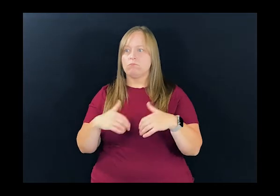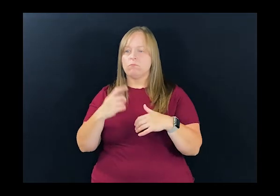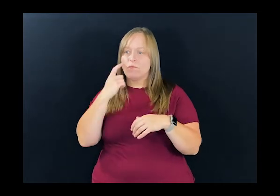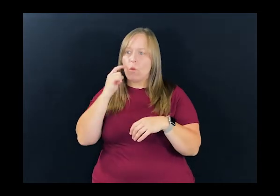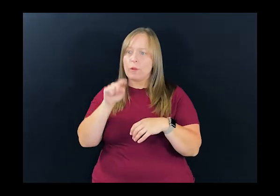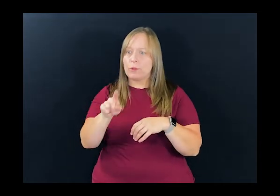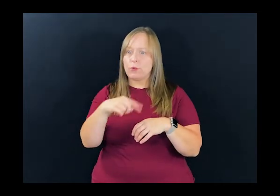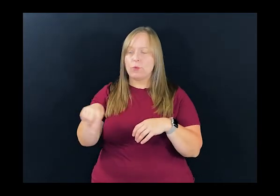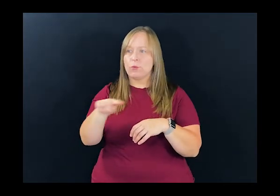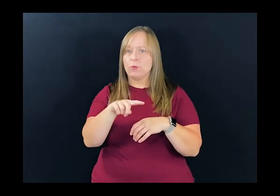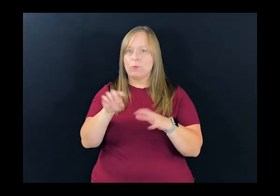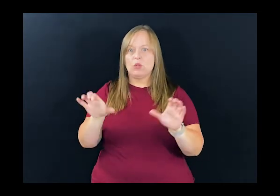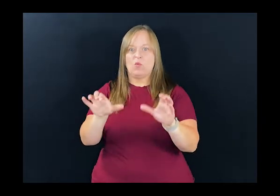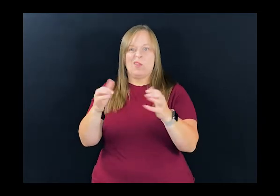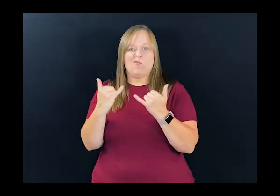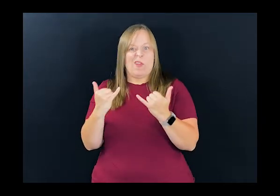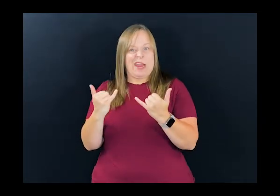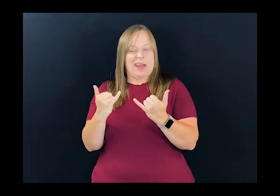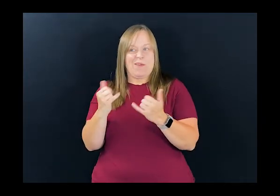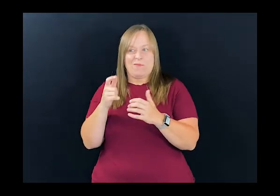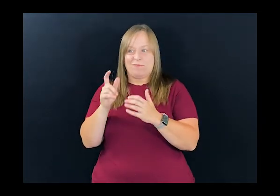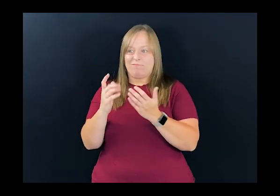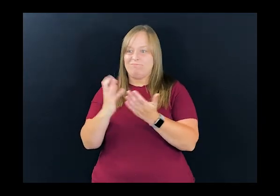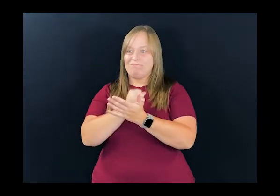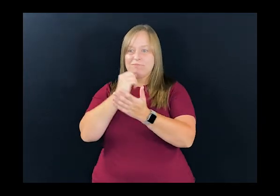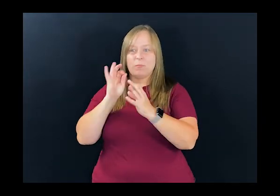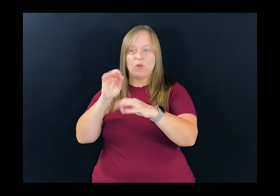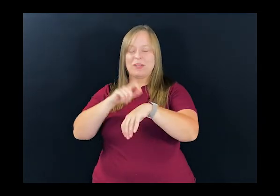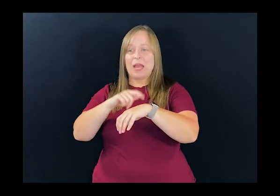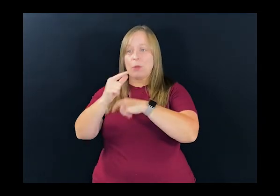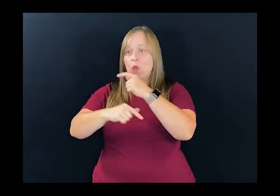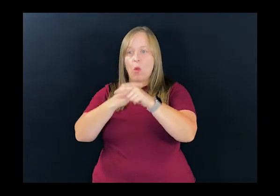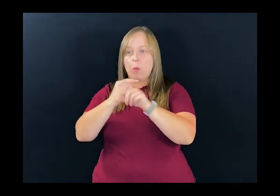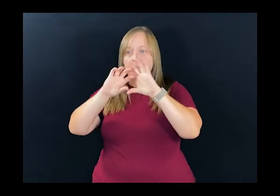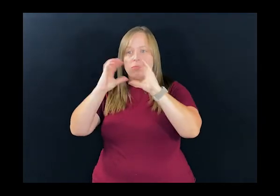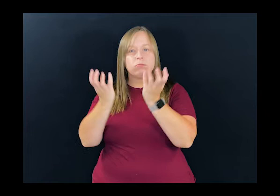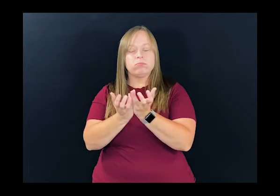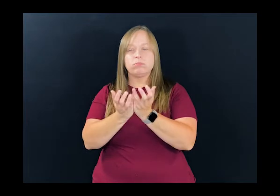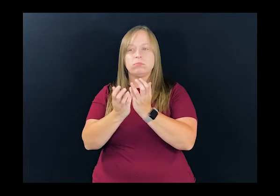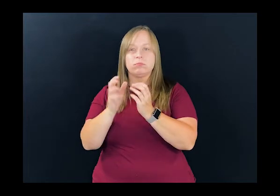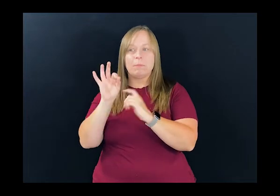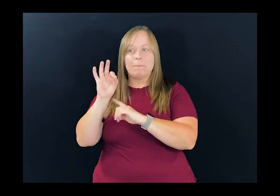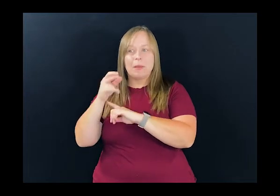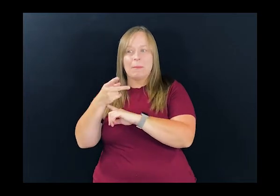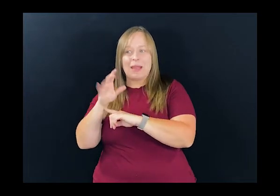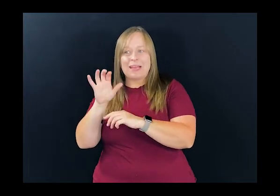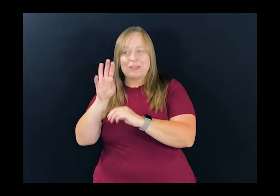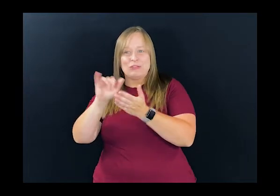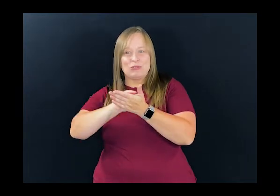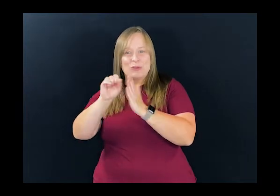for you to be doing this at this time. And as you said, this is global we're doing this podcast in New York state